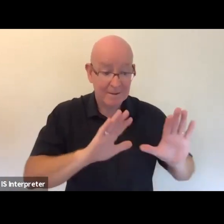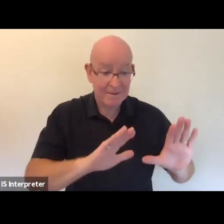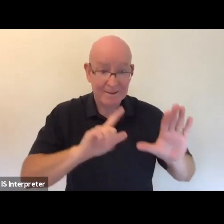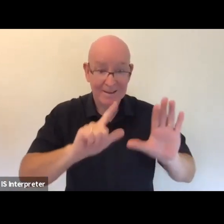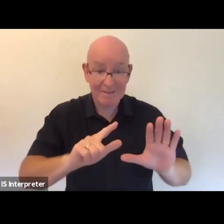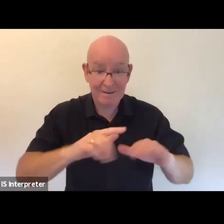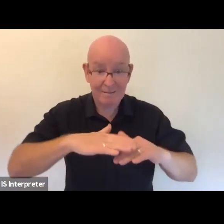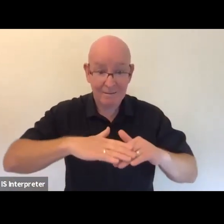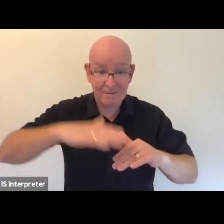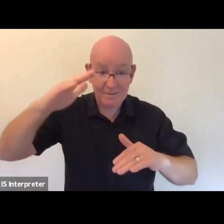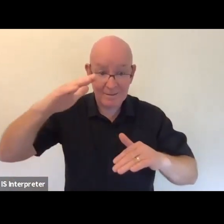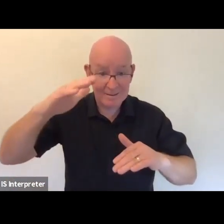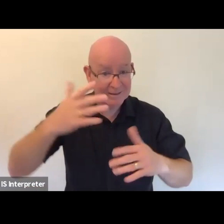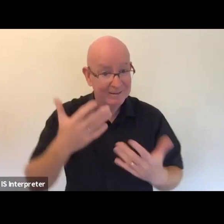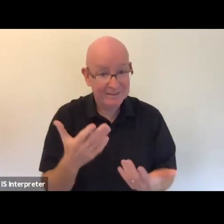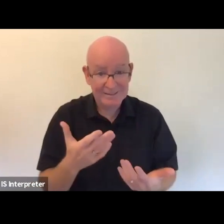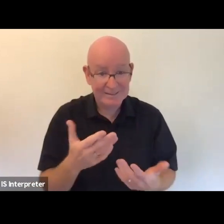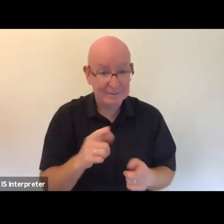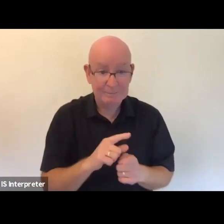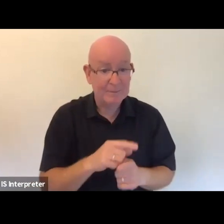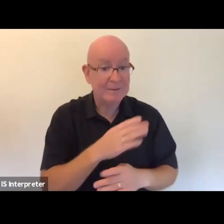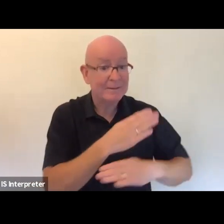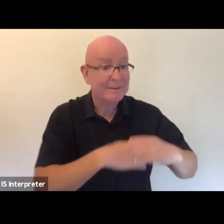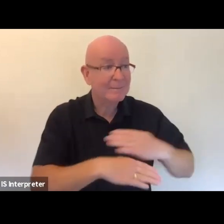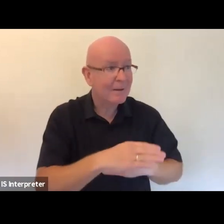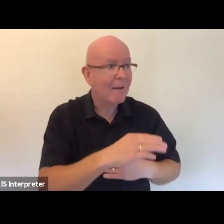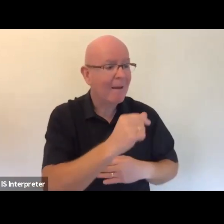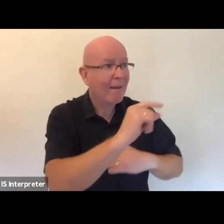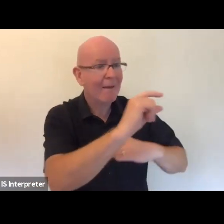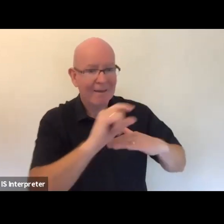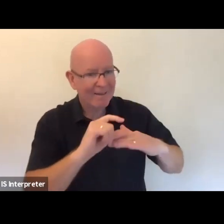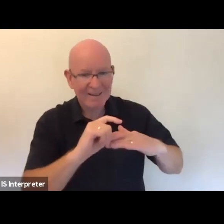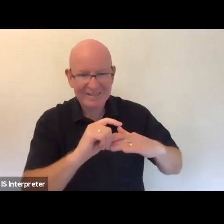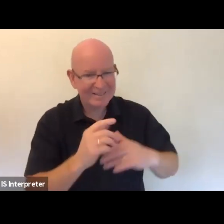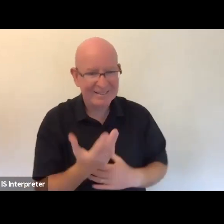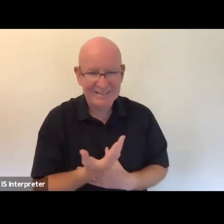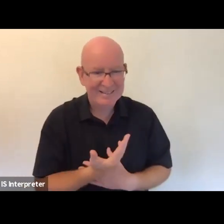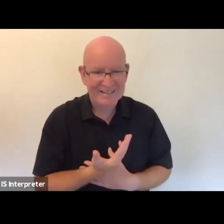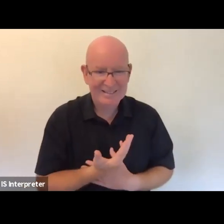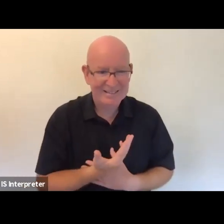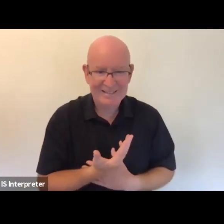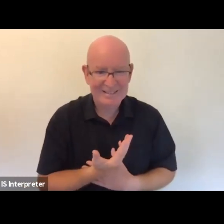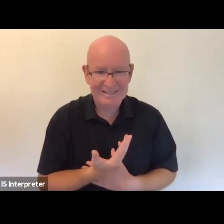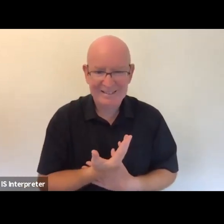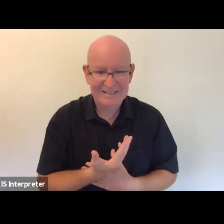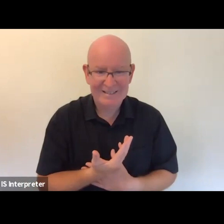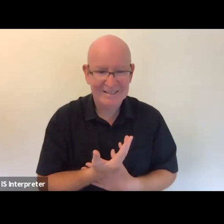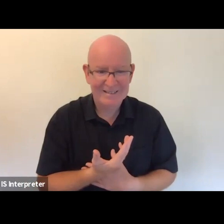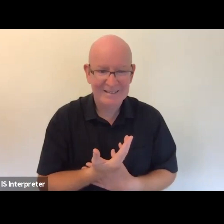So only those with… And after that if the doctor is…